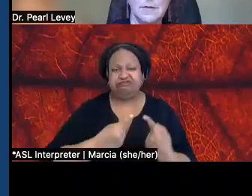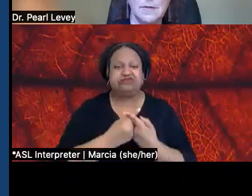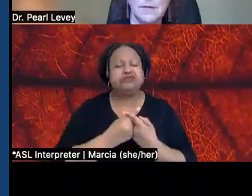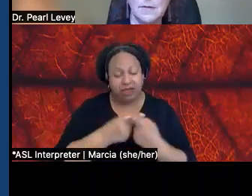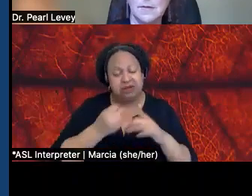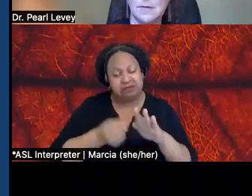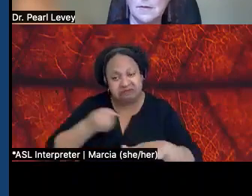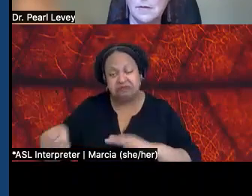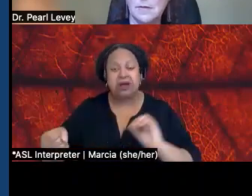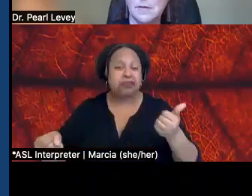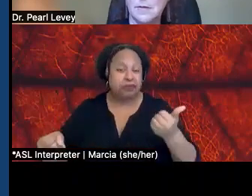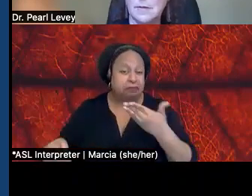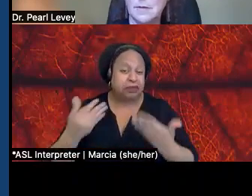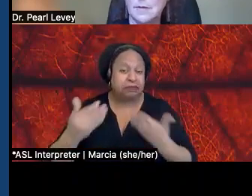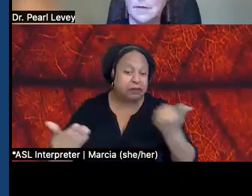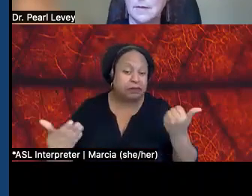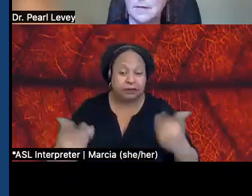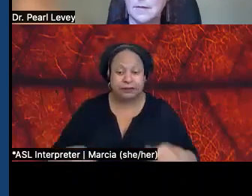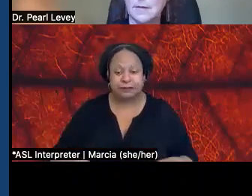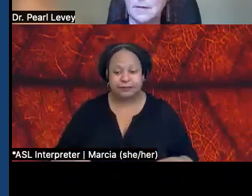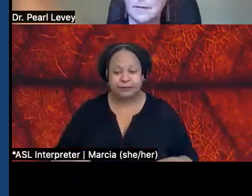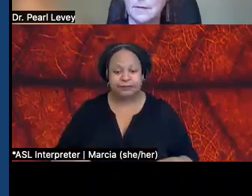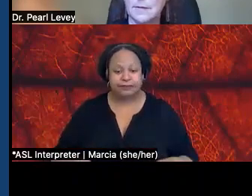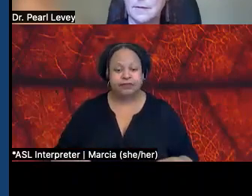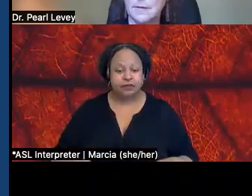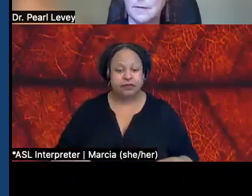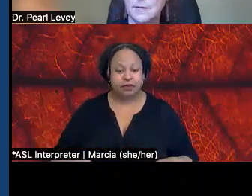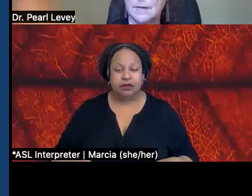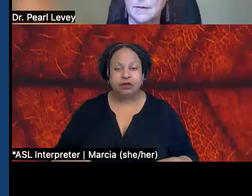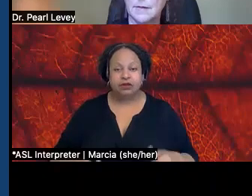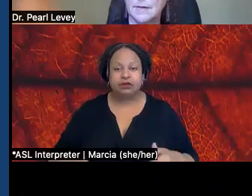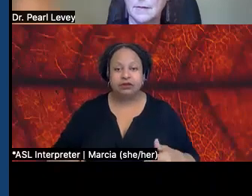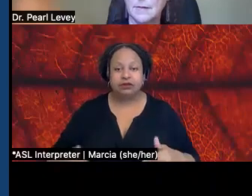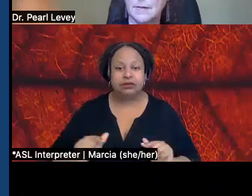Maybe we'll take one more or if there is no more. We will give a summary of what we did.